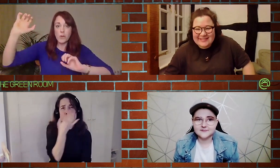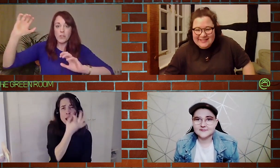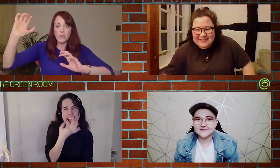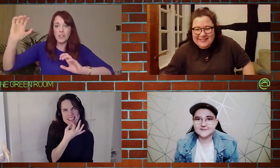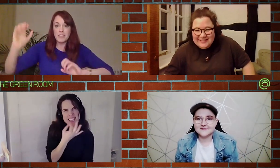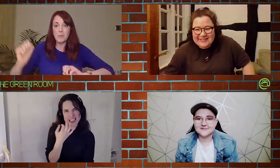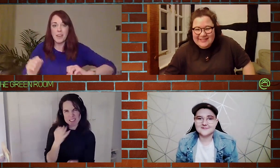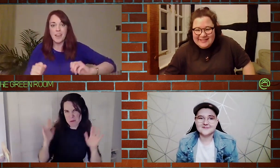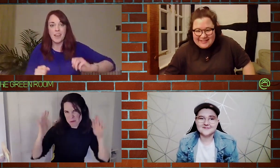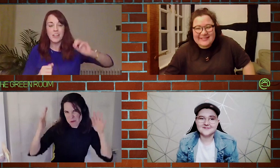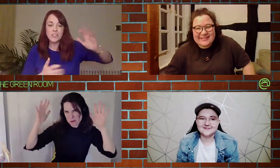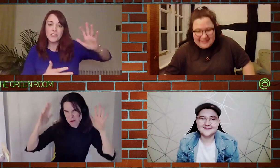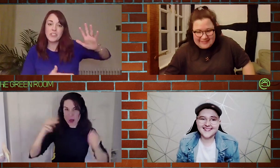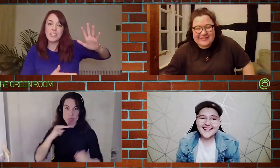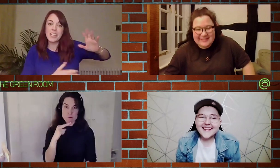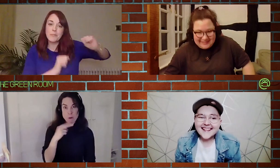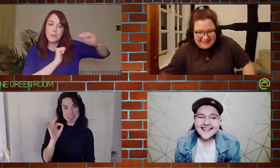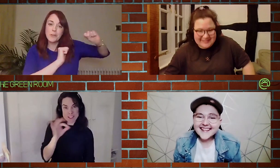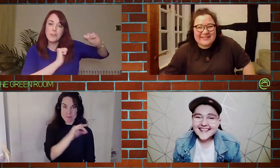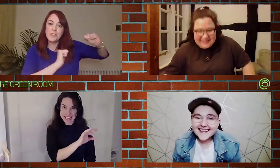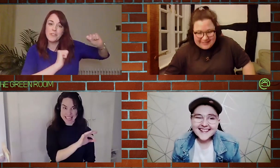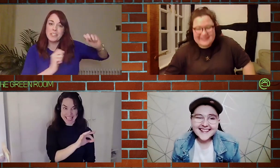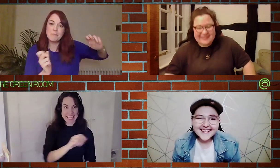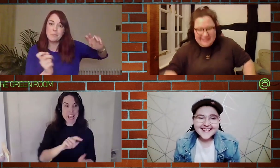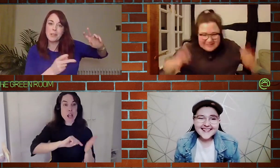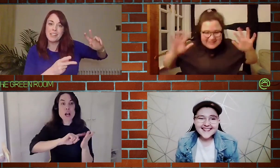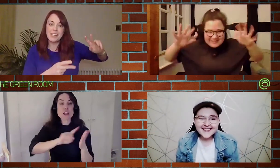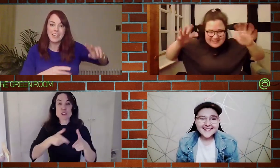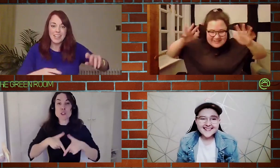the voice of Bea. To Julie the voice of Brooklyn.